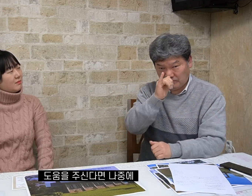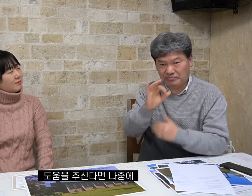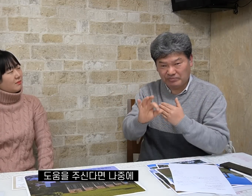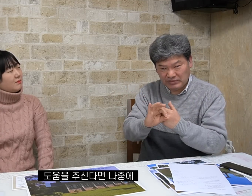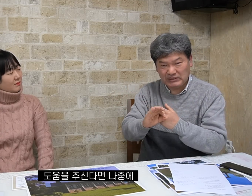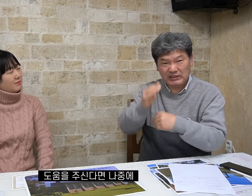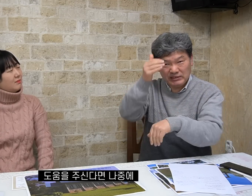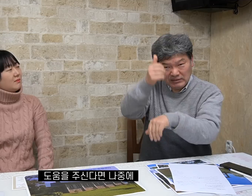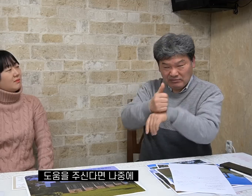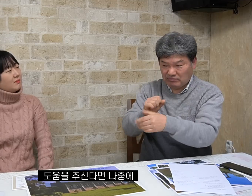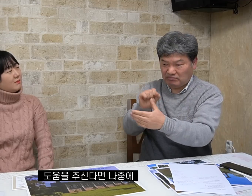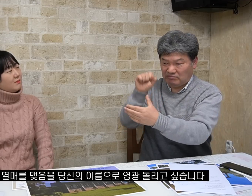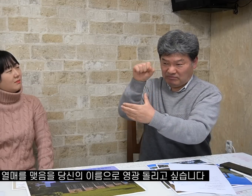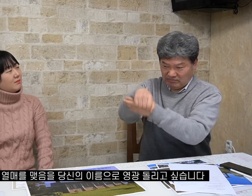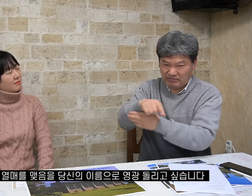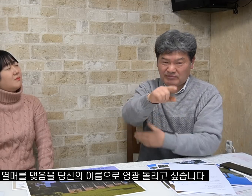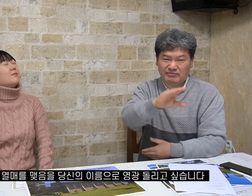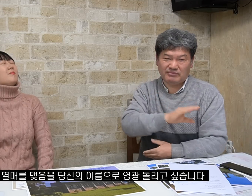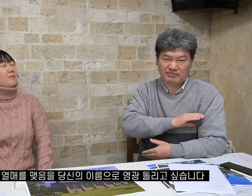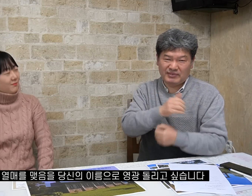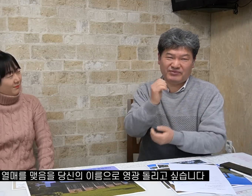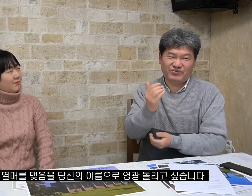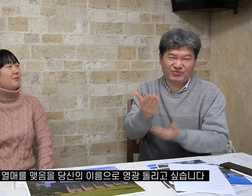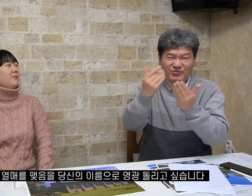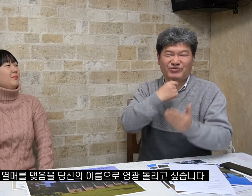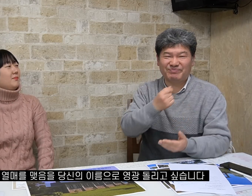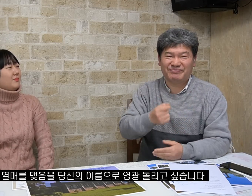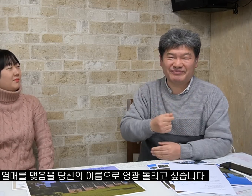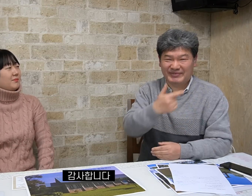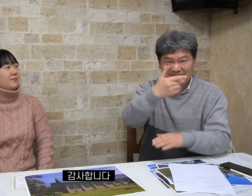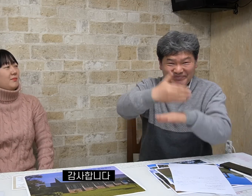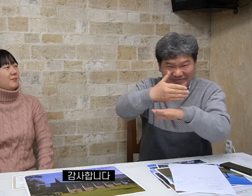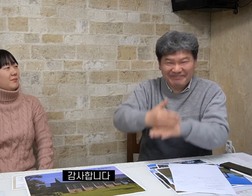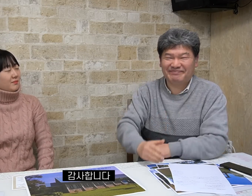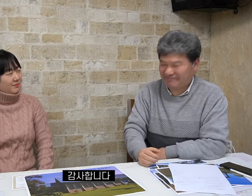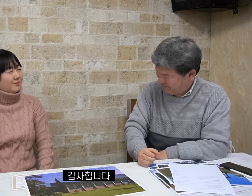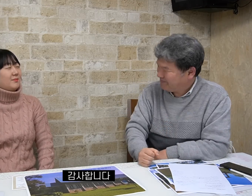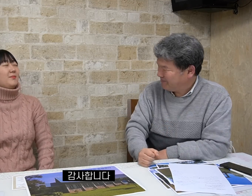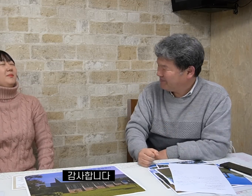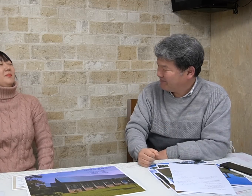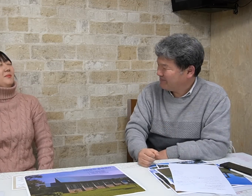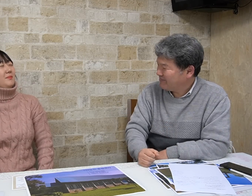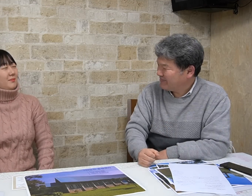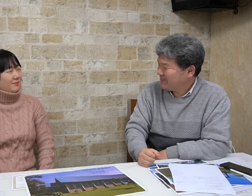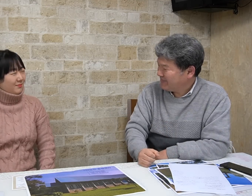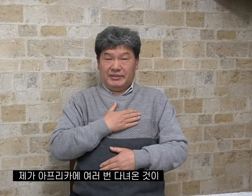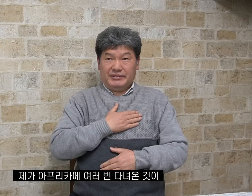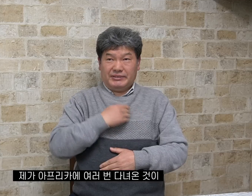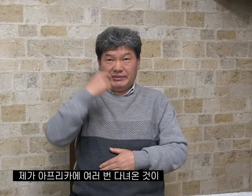if you help me, I would like to glorify in your name that it bears fruit later. thank you!